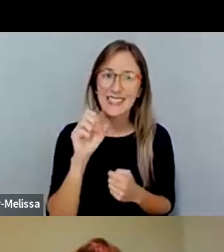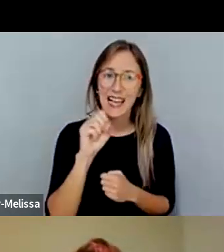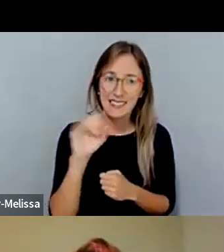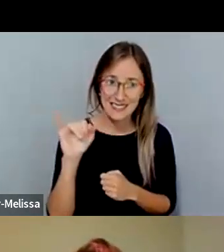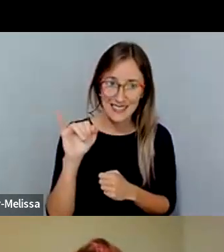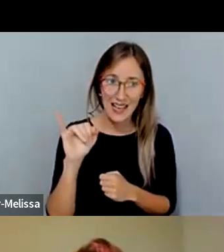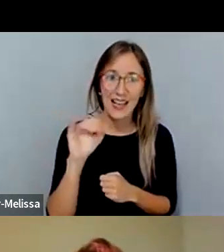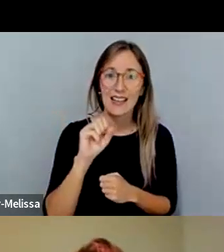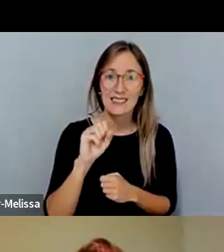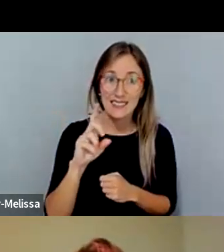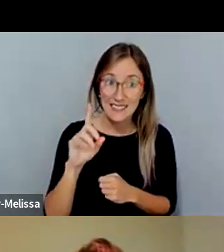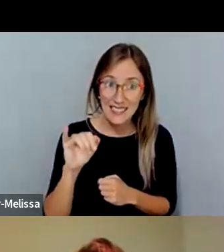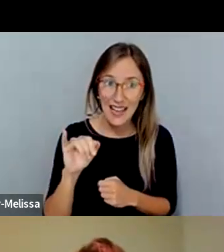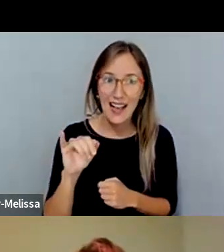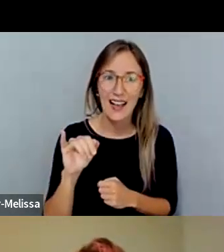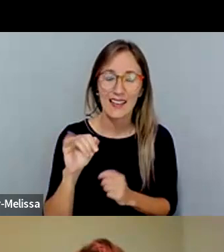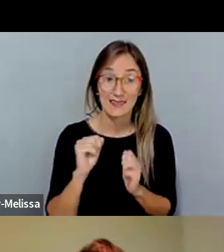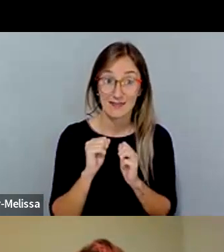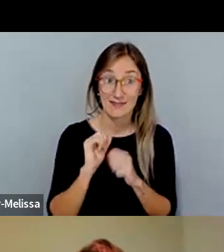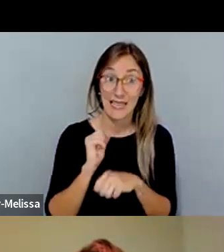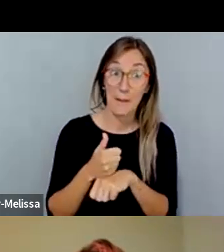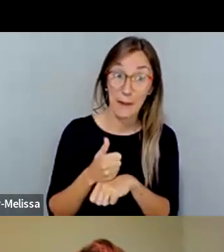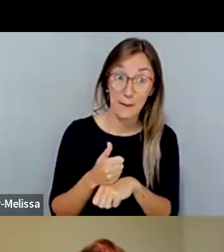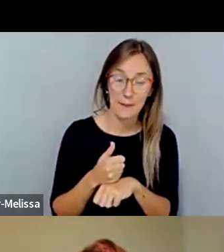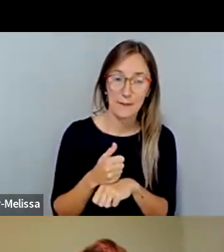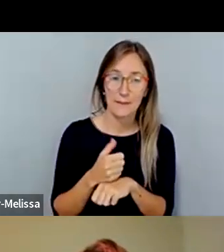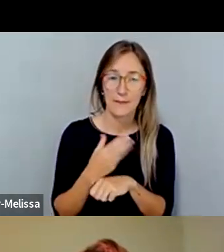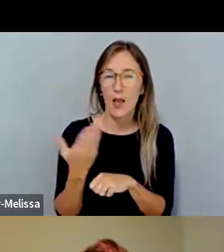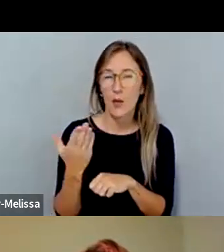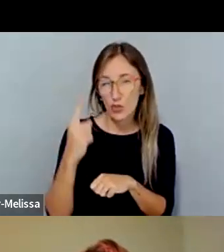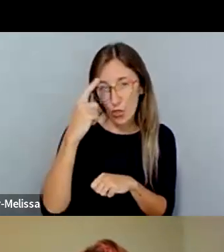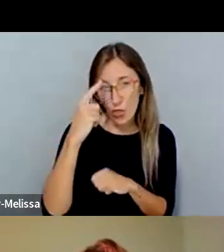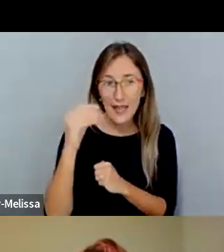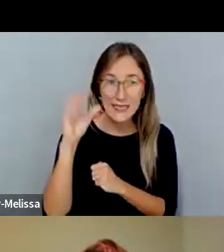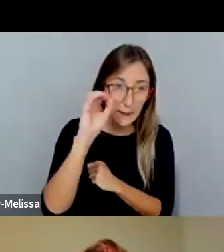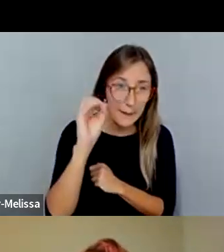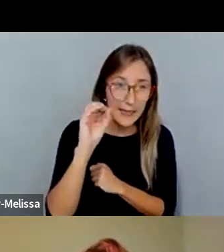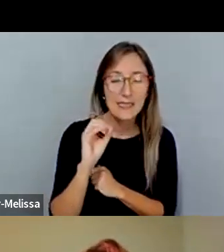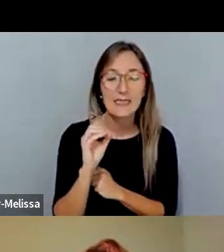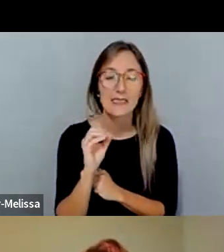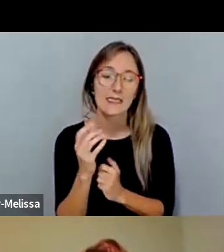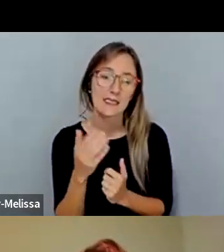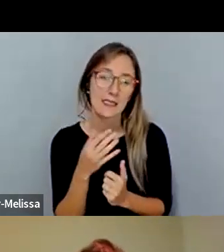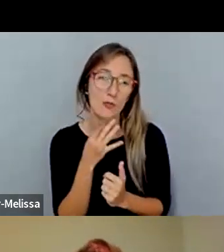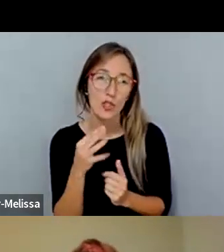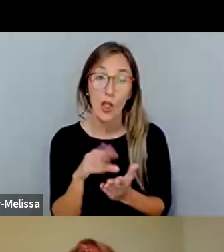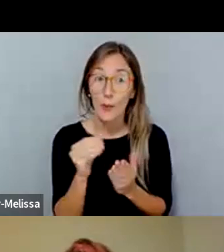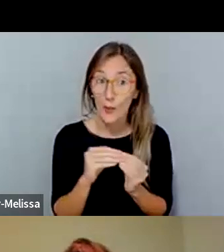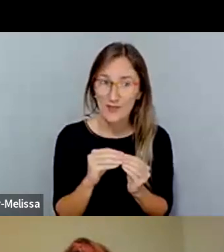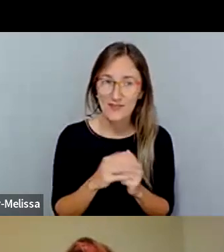: This is Naomi. I was wondering you said on the I was